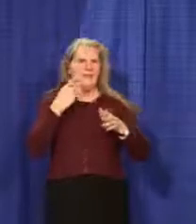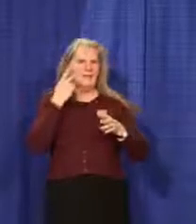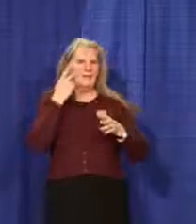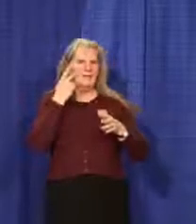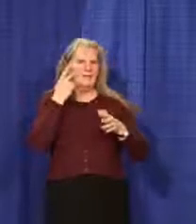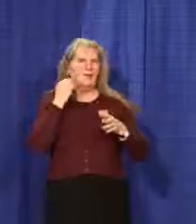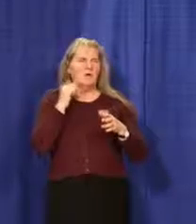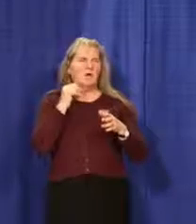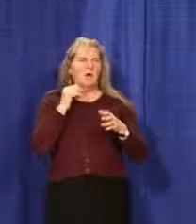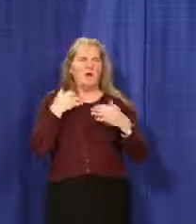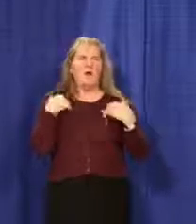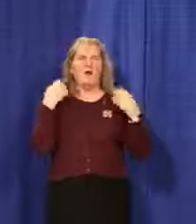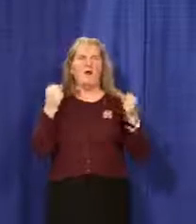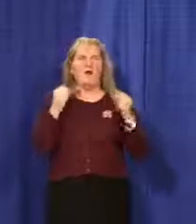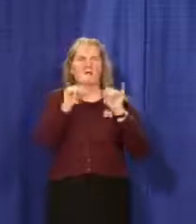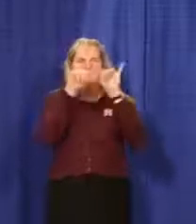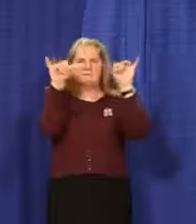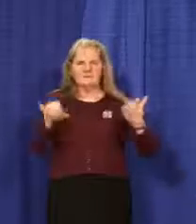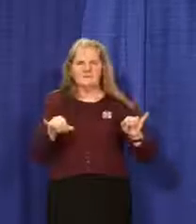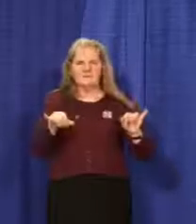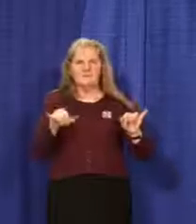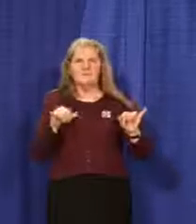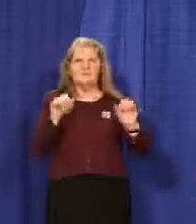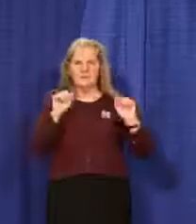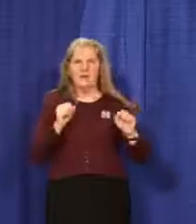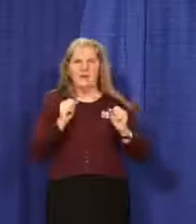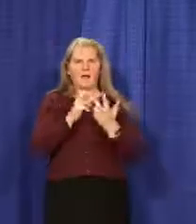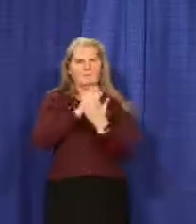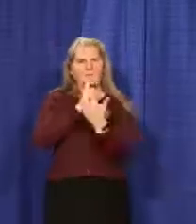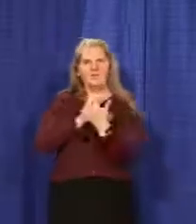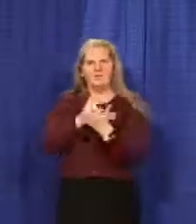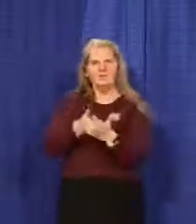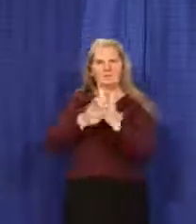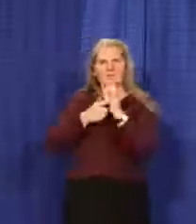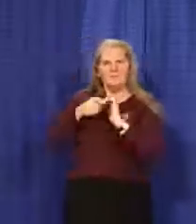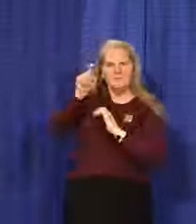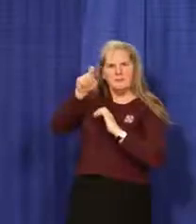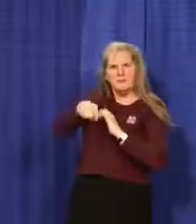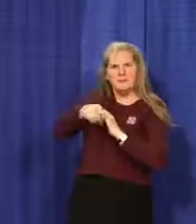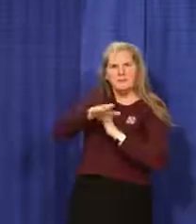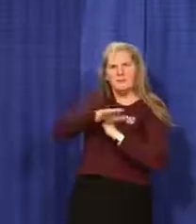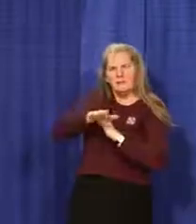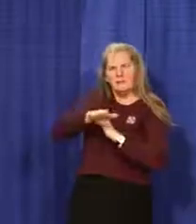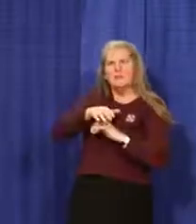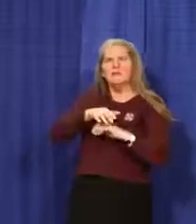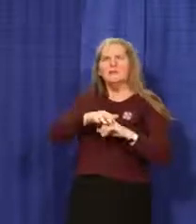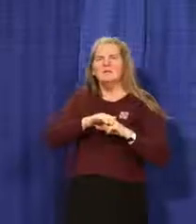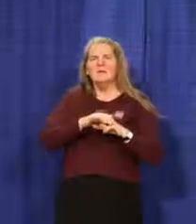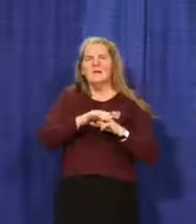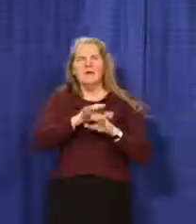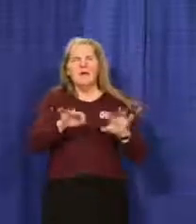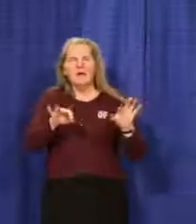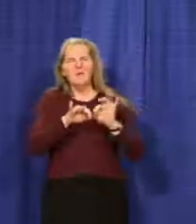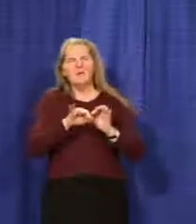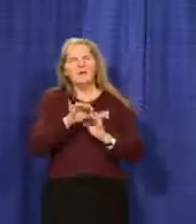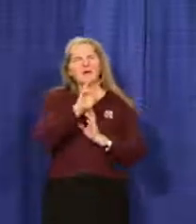system to not be overwhelmed. Working with communities to make sure information is flowing.